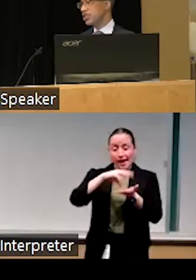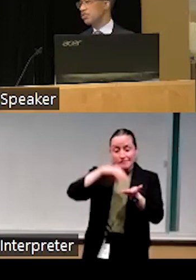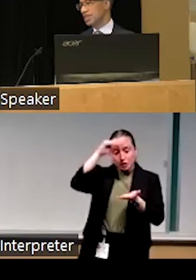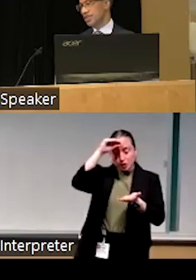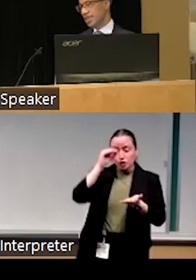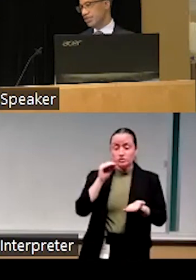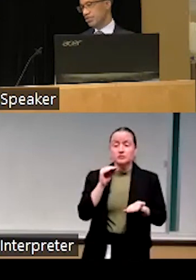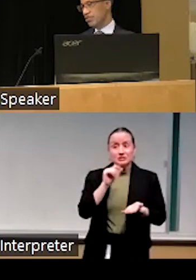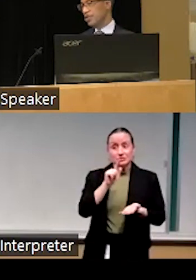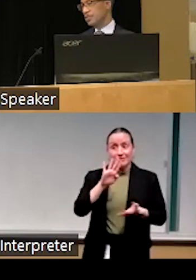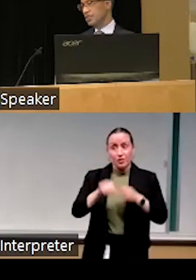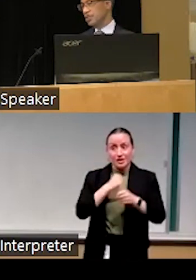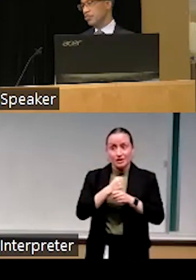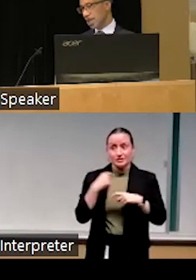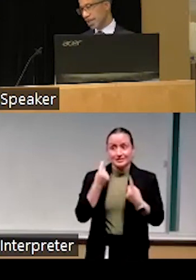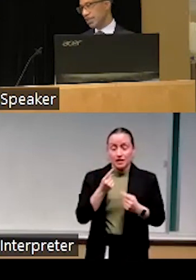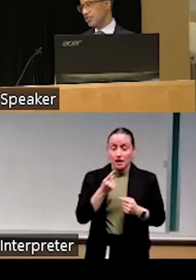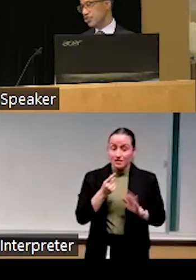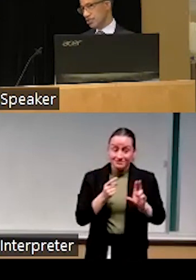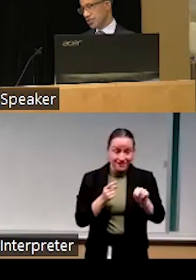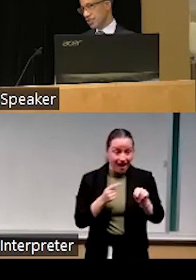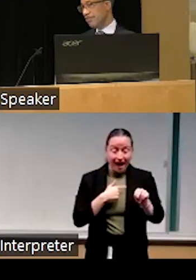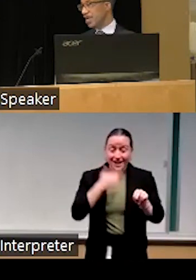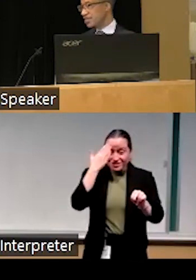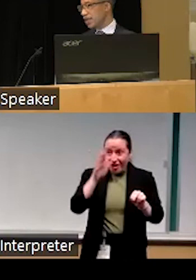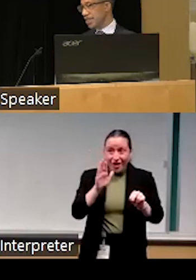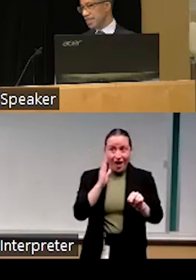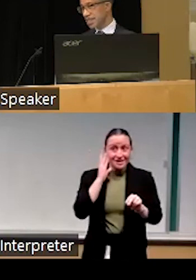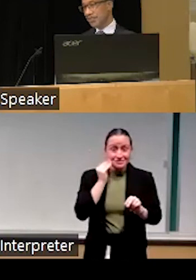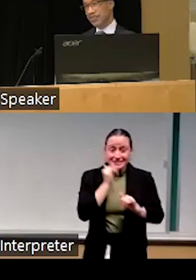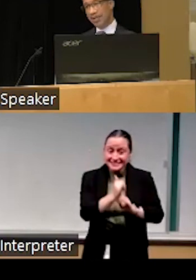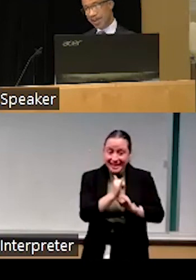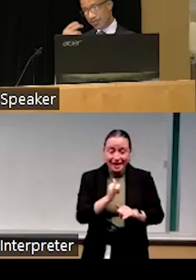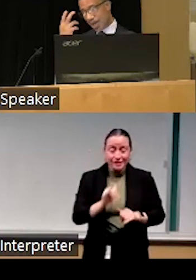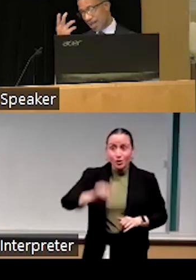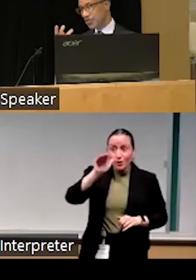don't know what it's like to grow up black in Charleston I've got some ideas I've had my eyes